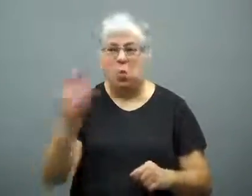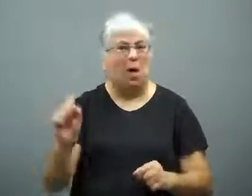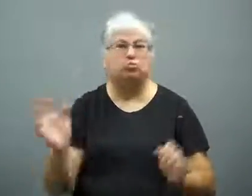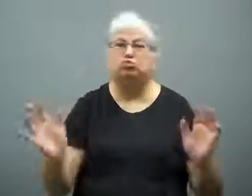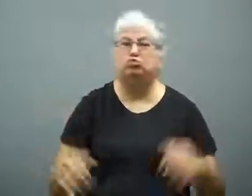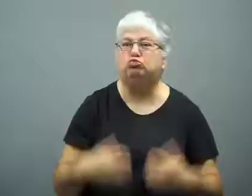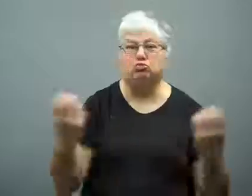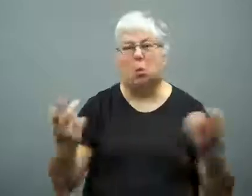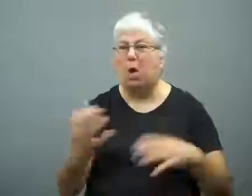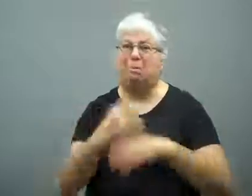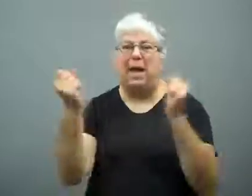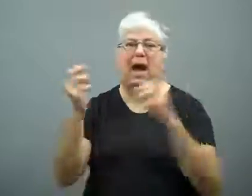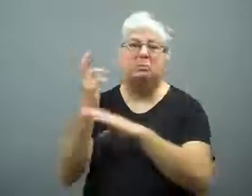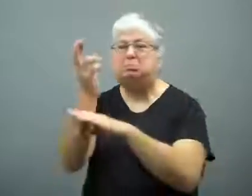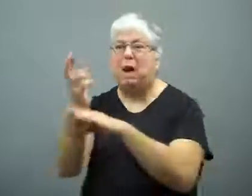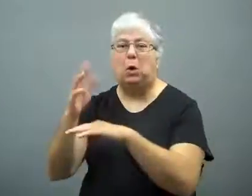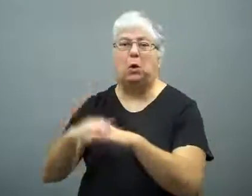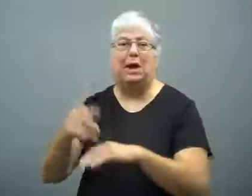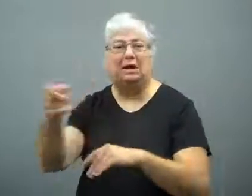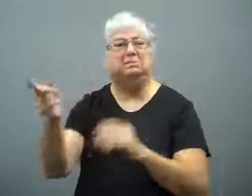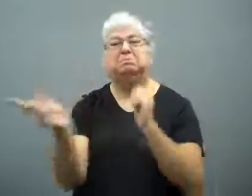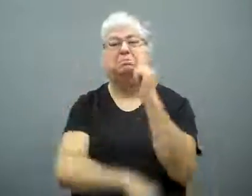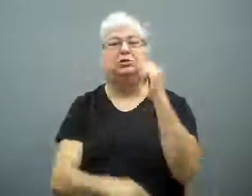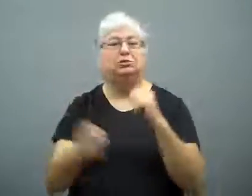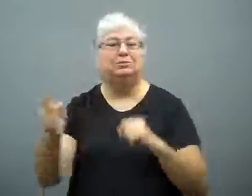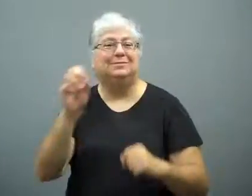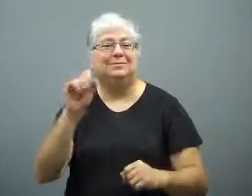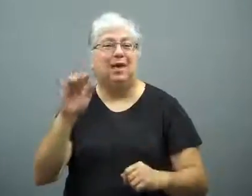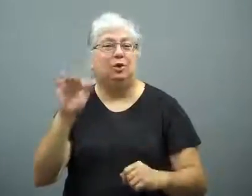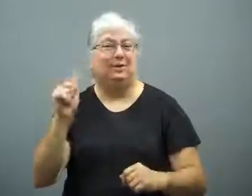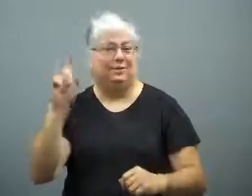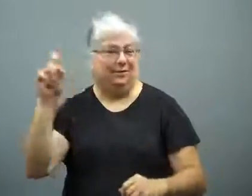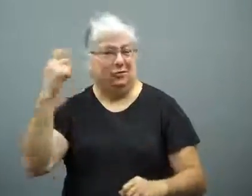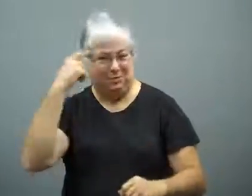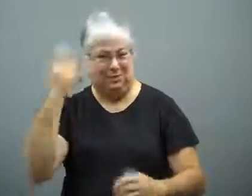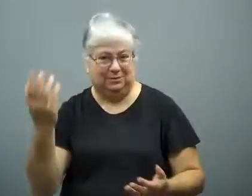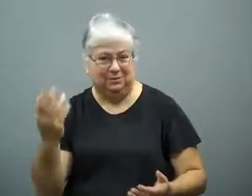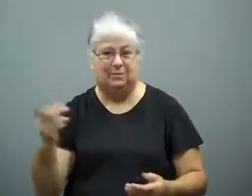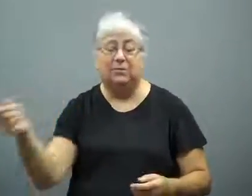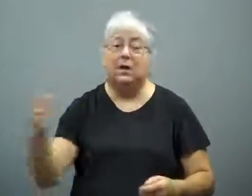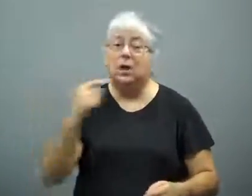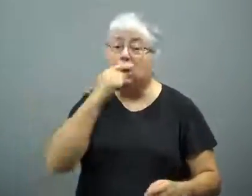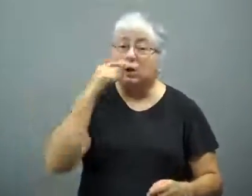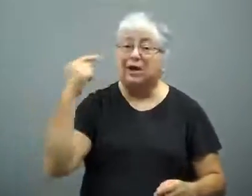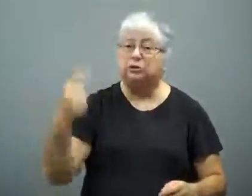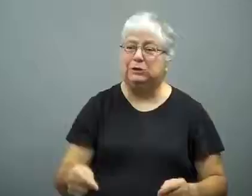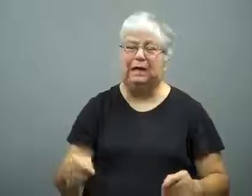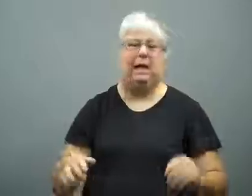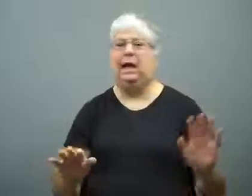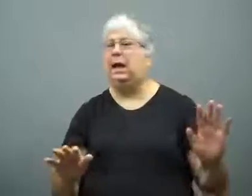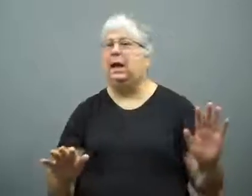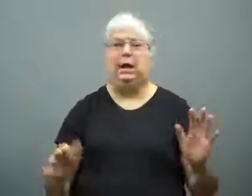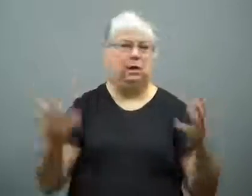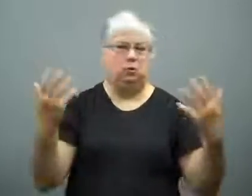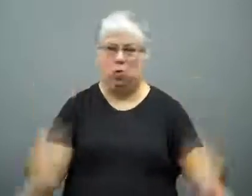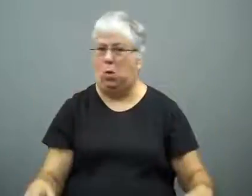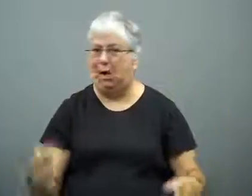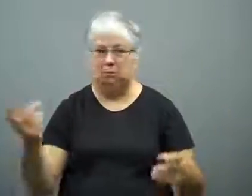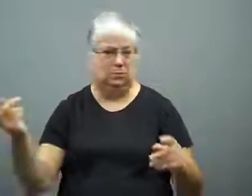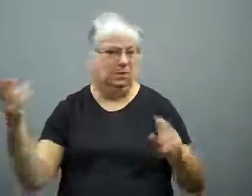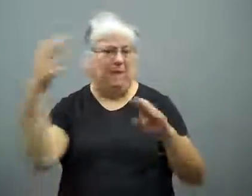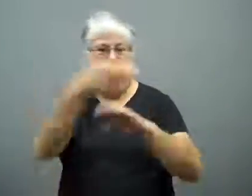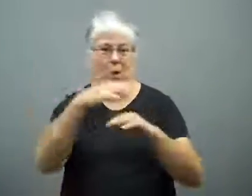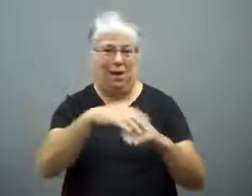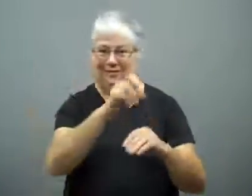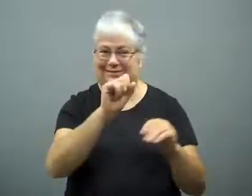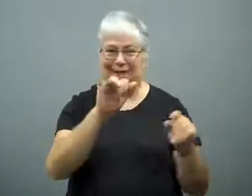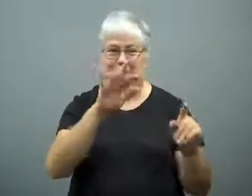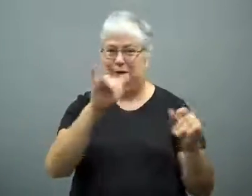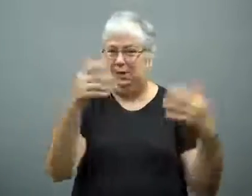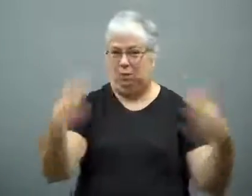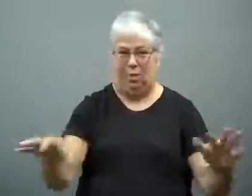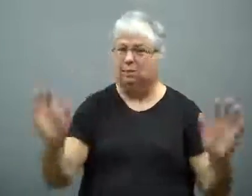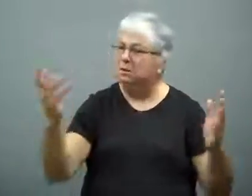The US wanted to retaliate by bombing the Syrians.